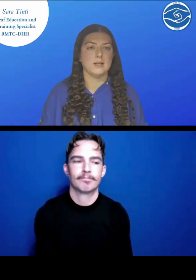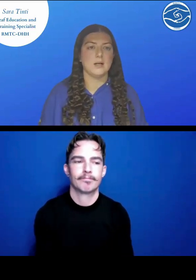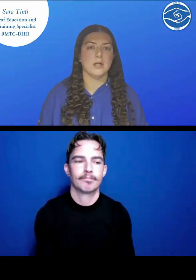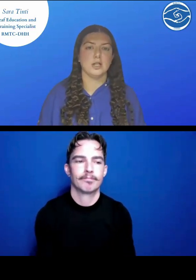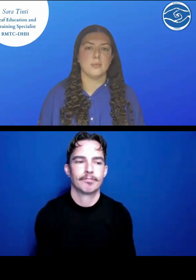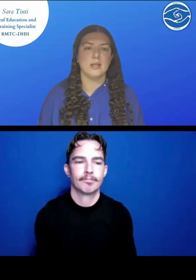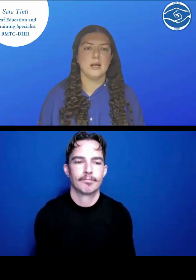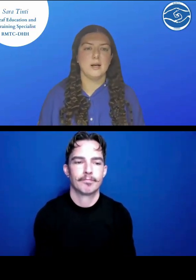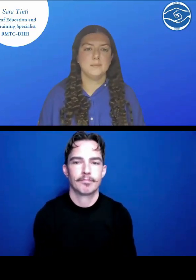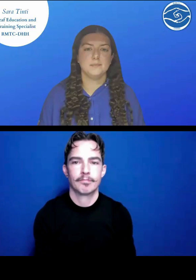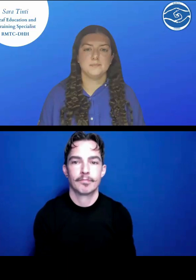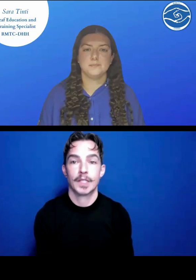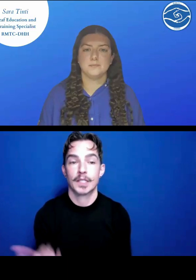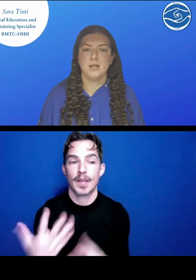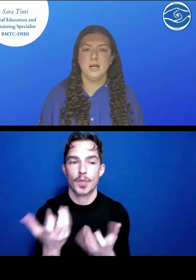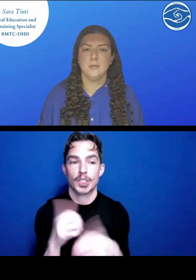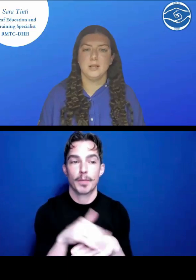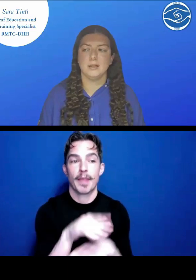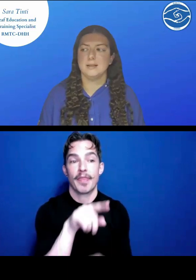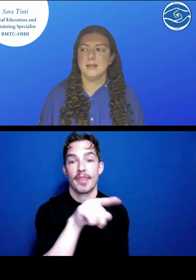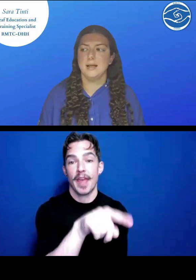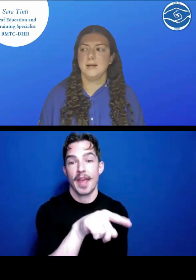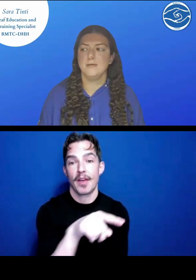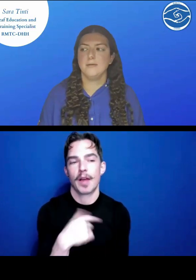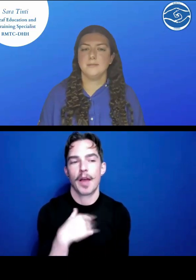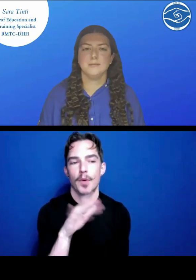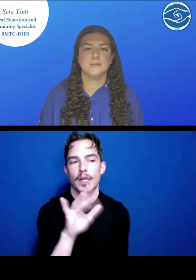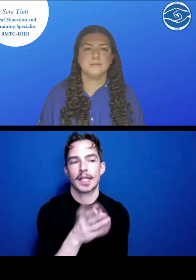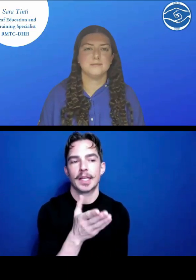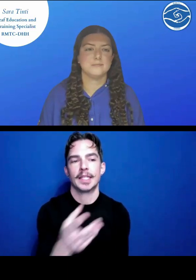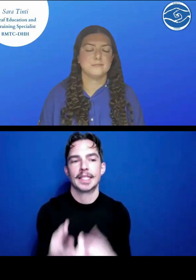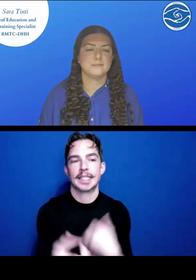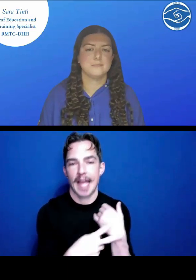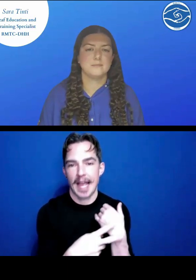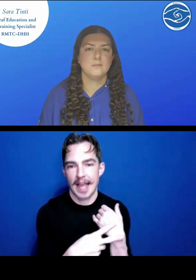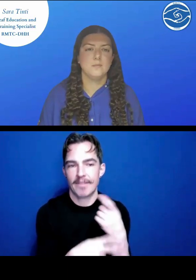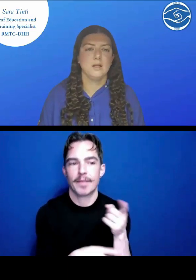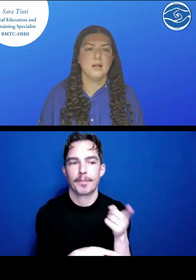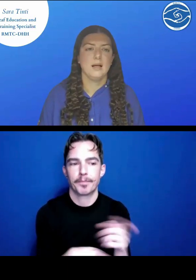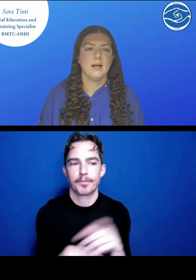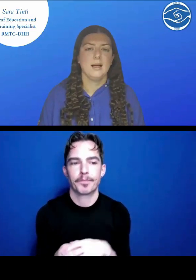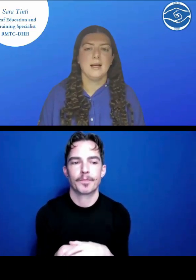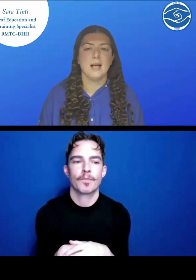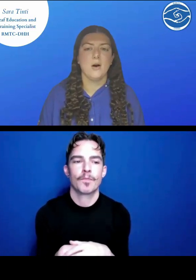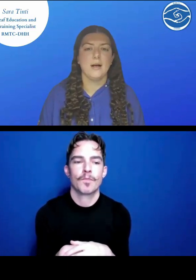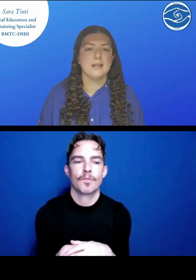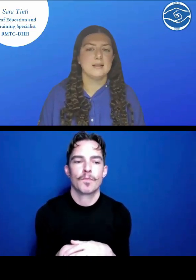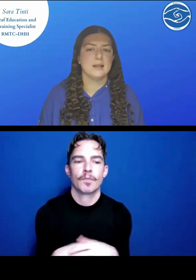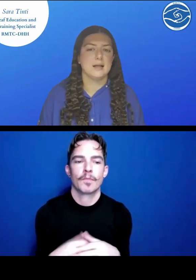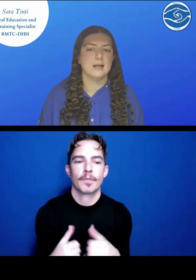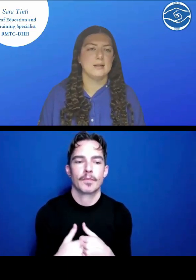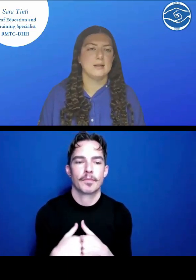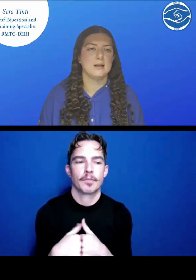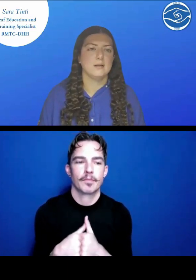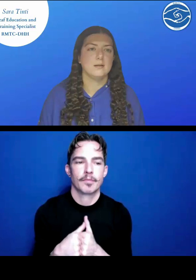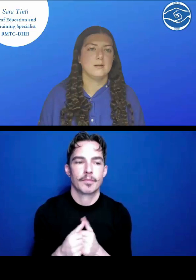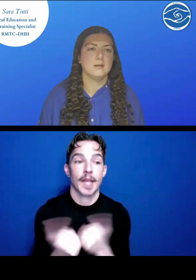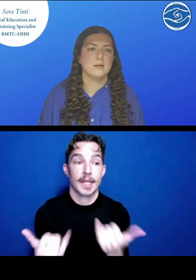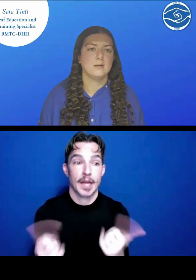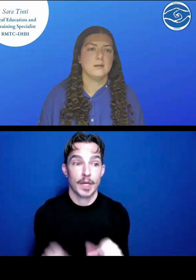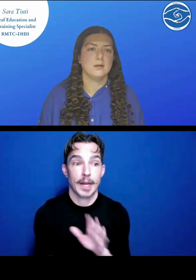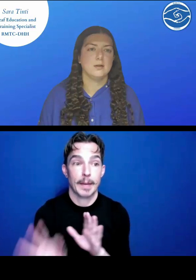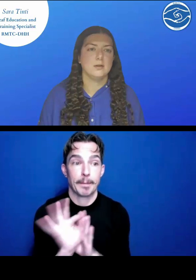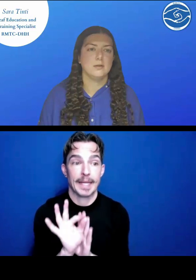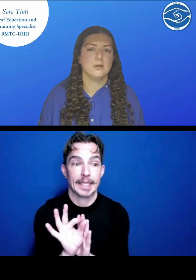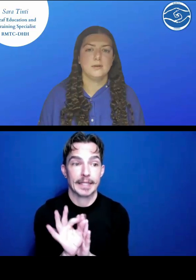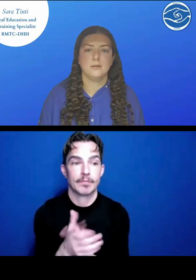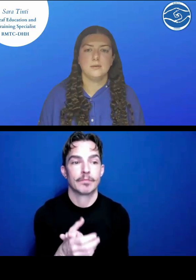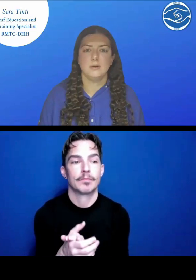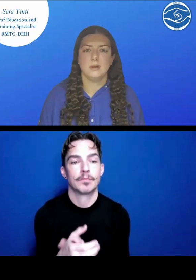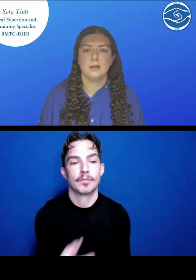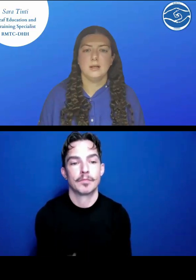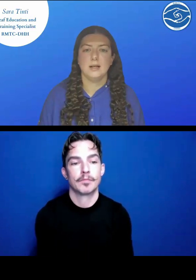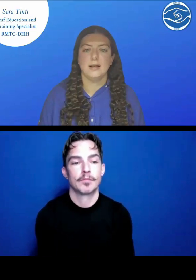because I want to ship it there. I'm going to click save. And now I can select